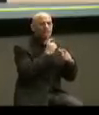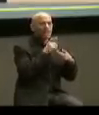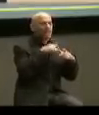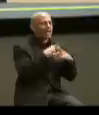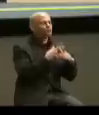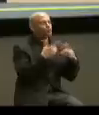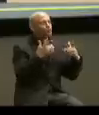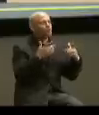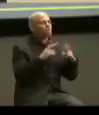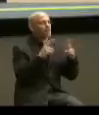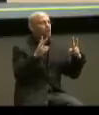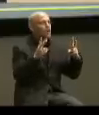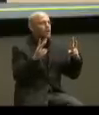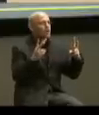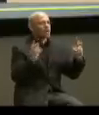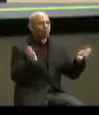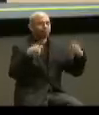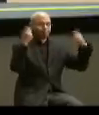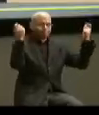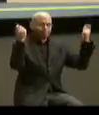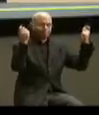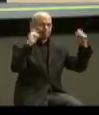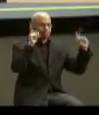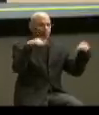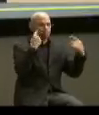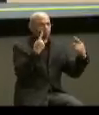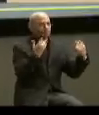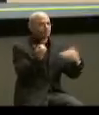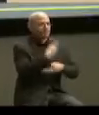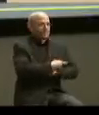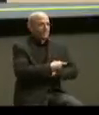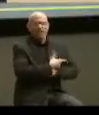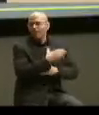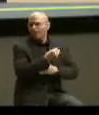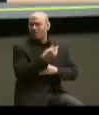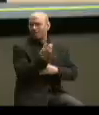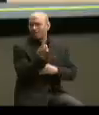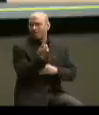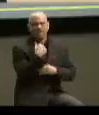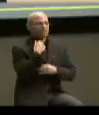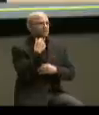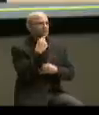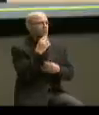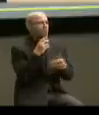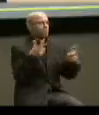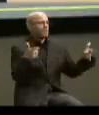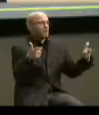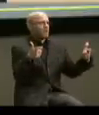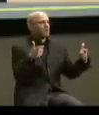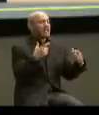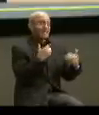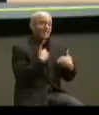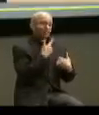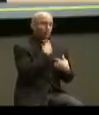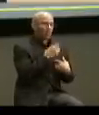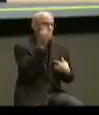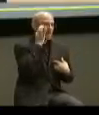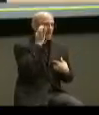THEN SHAVED INTO A VERY FESTIVE LOOK TODAY, KIND OF LIKE THE BIG MUTTON CHOPS.